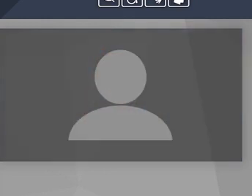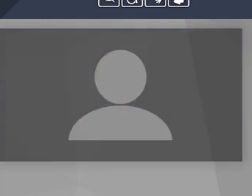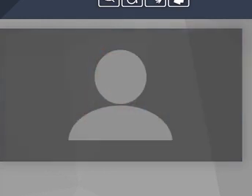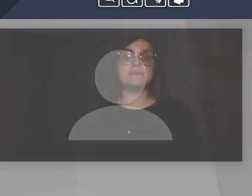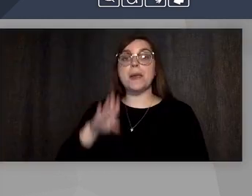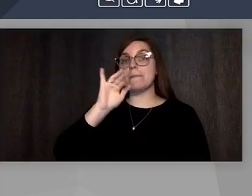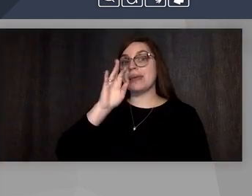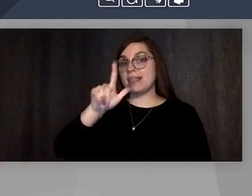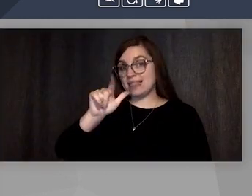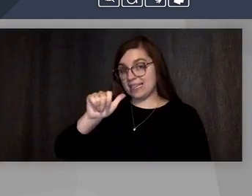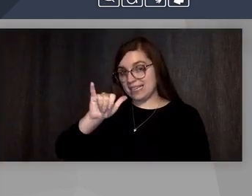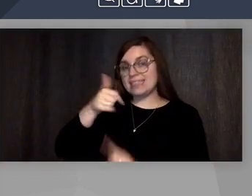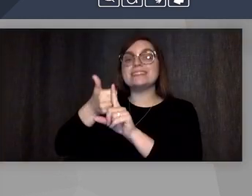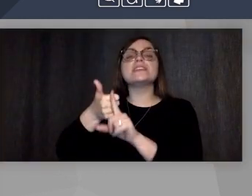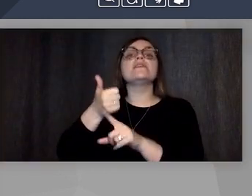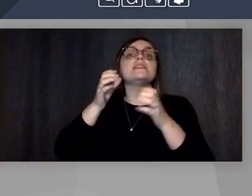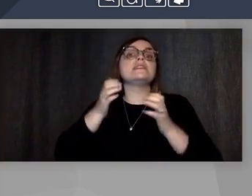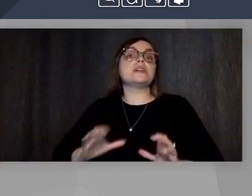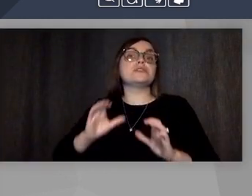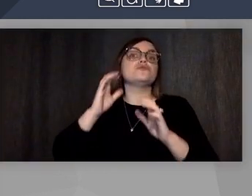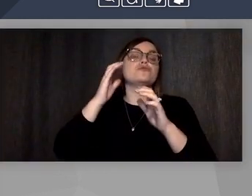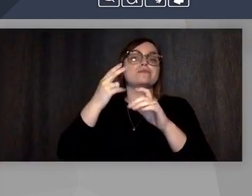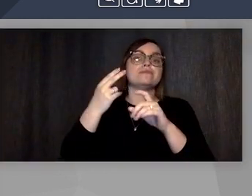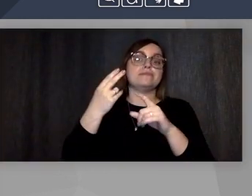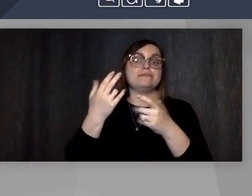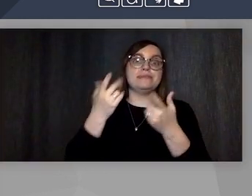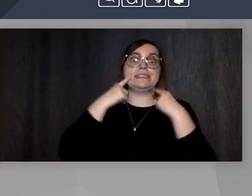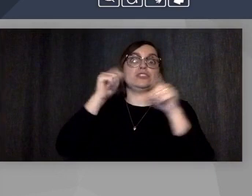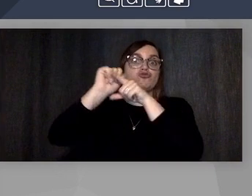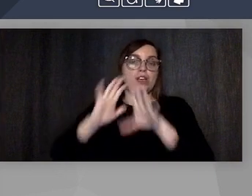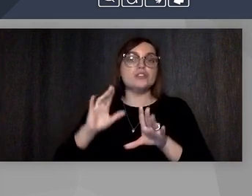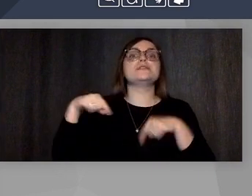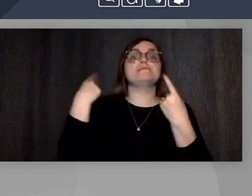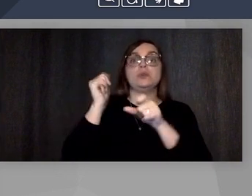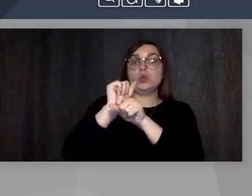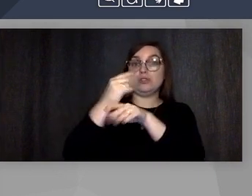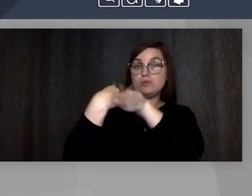Bailey is a customer success trainer for Microsoft Store is working remotely from Columbus, Ohio since two thousand sixteen.